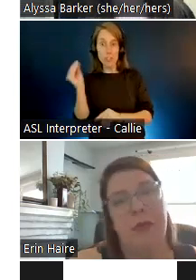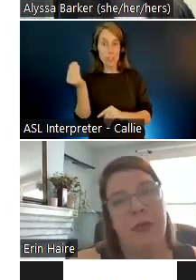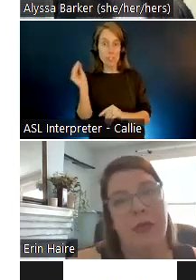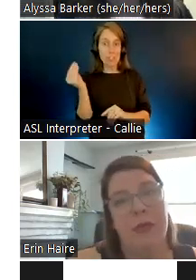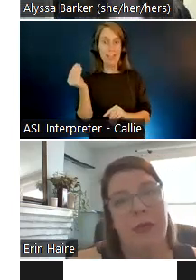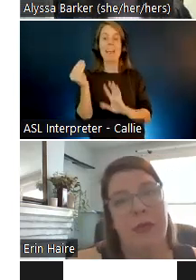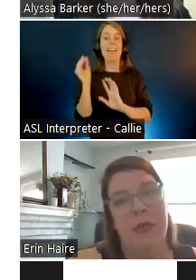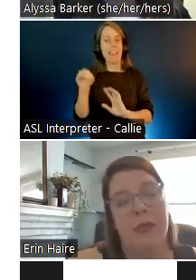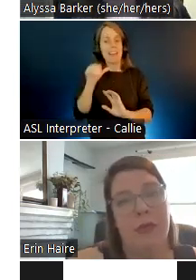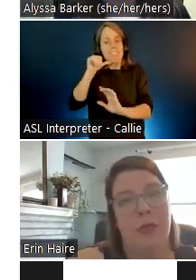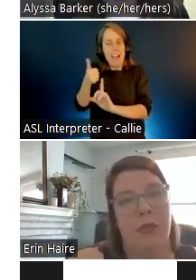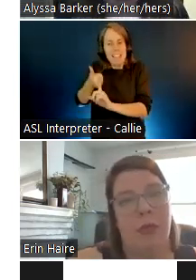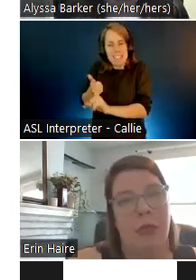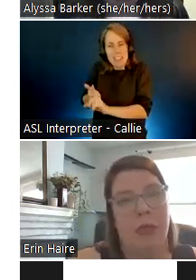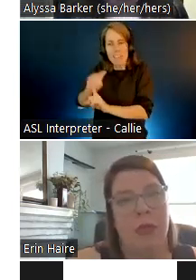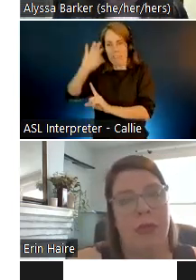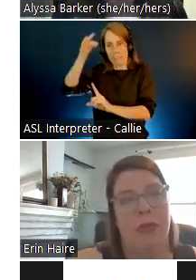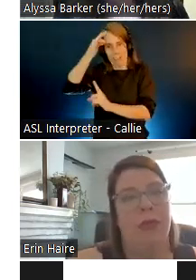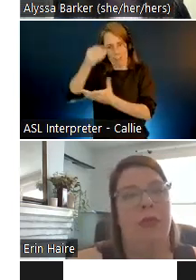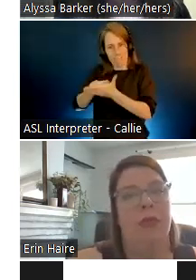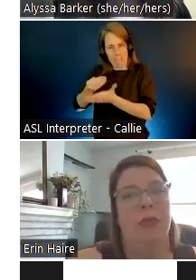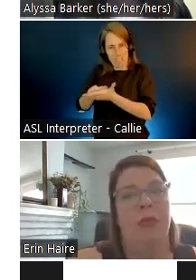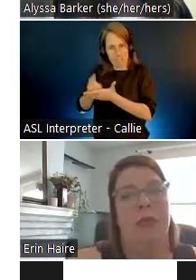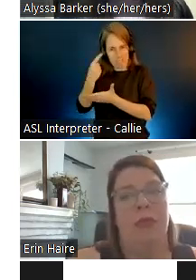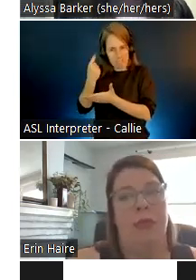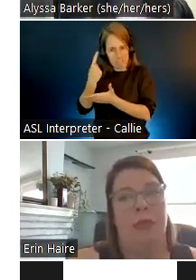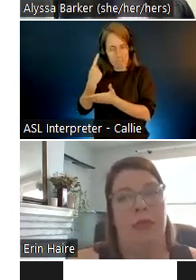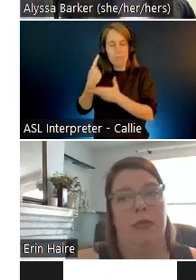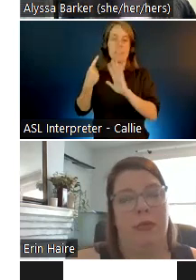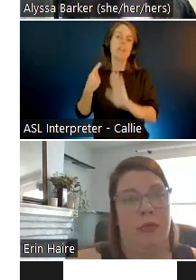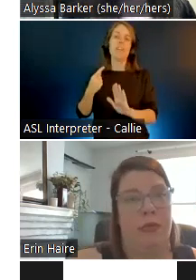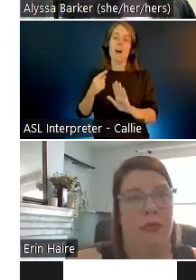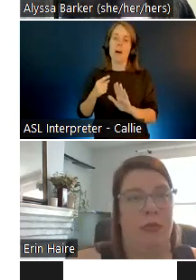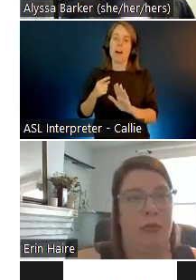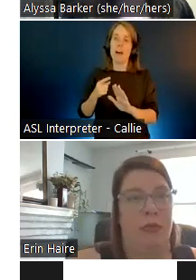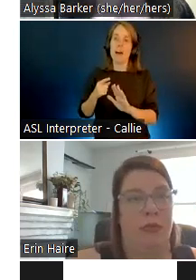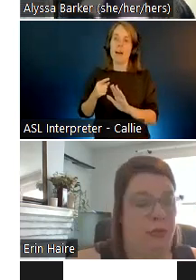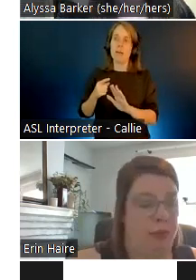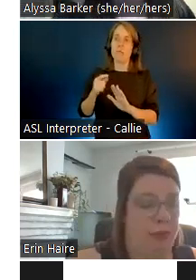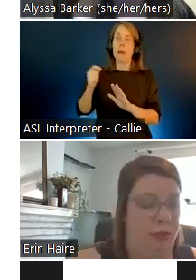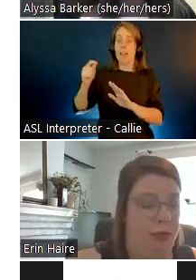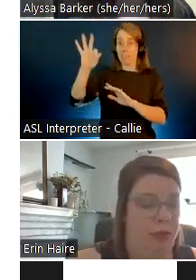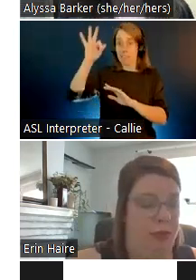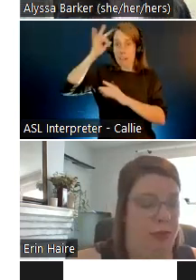um a payment for the rent in terms of a voucher from HUD does not equal federal